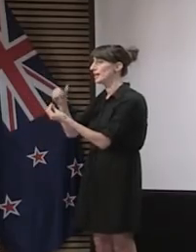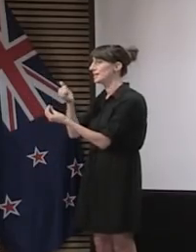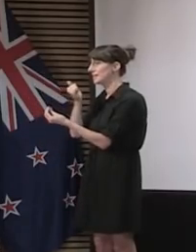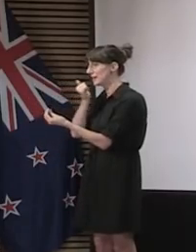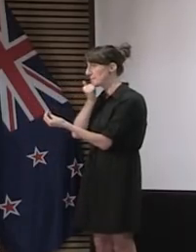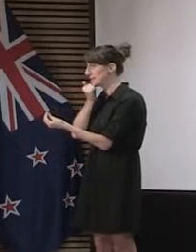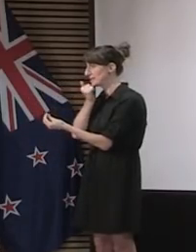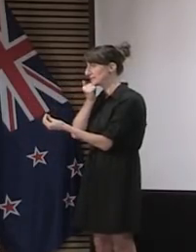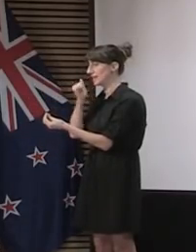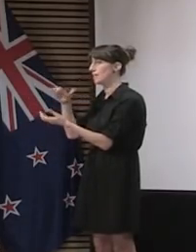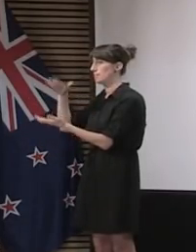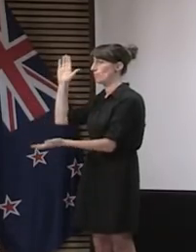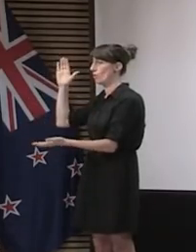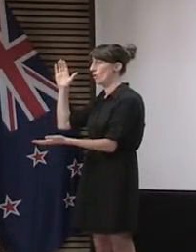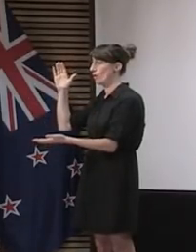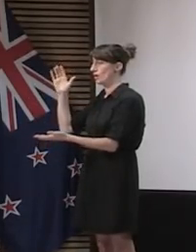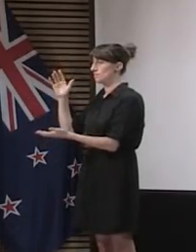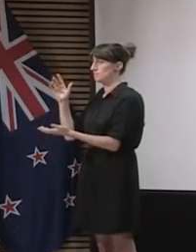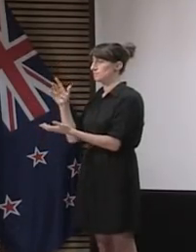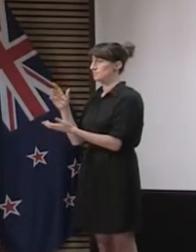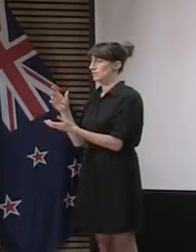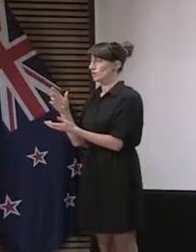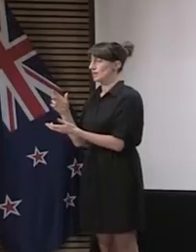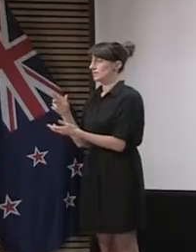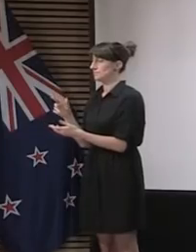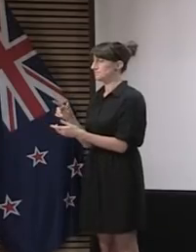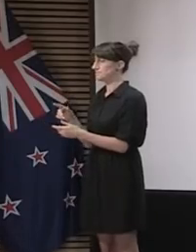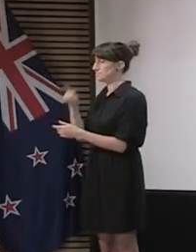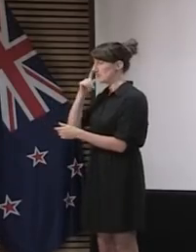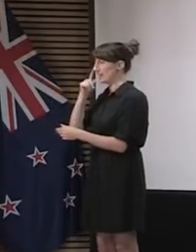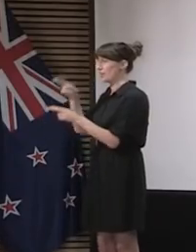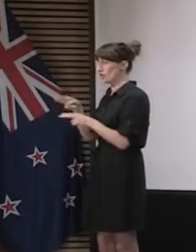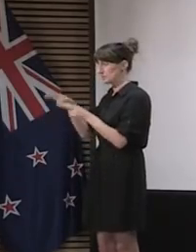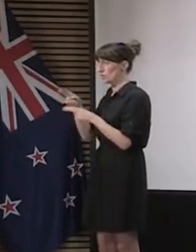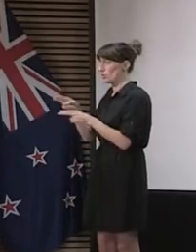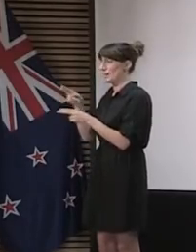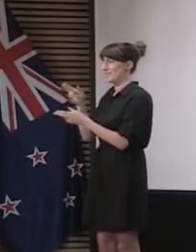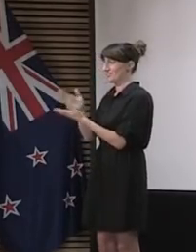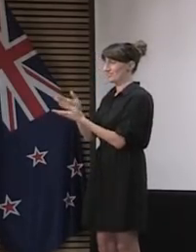Soour hospitalisation ratearound 5% instead of the 15%that was the original figurethat